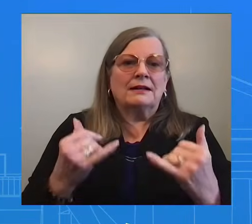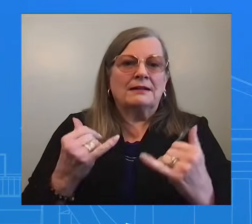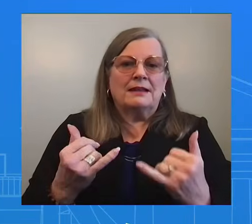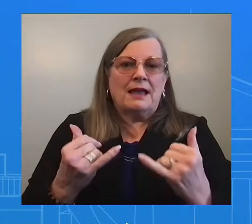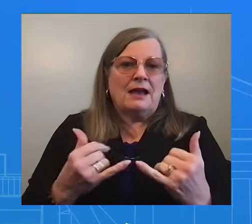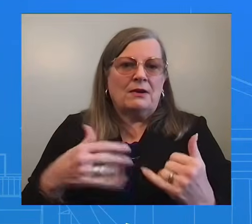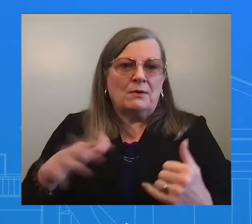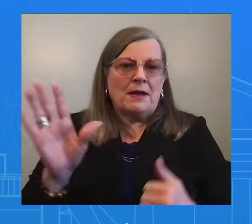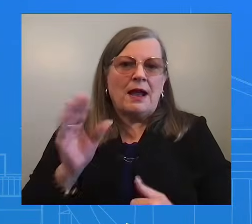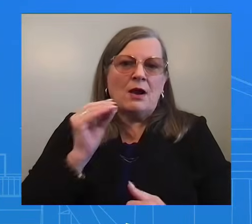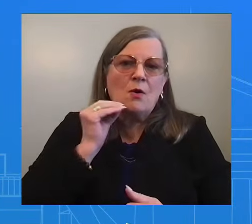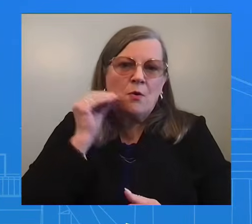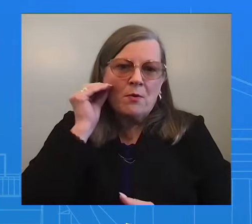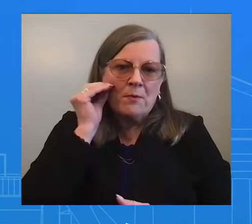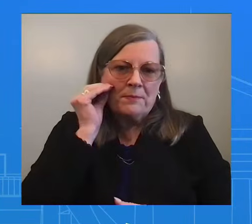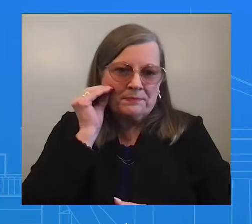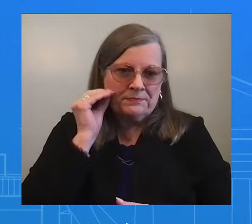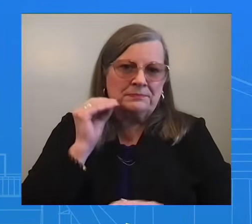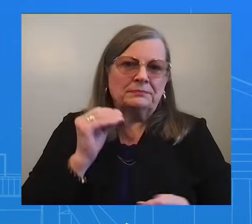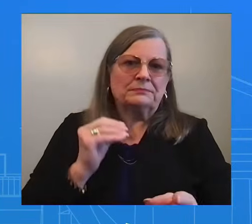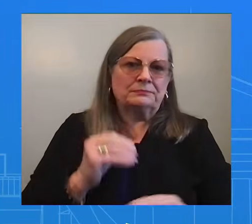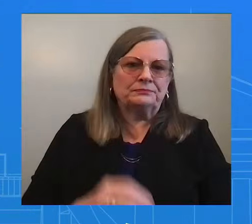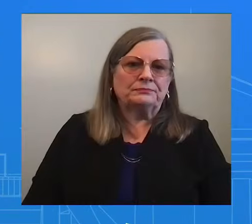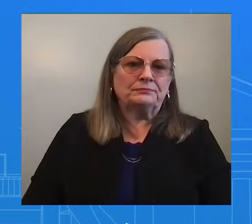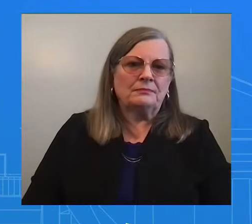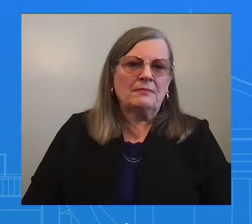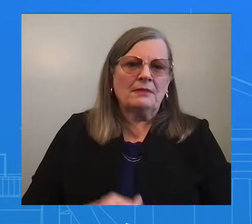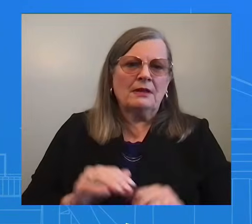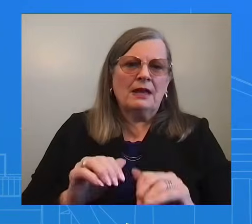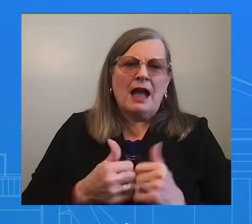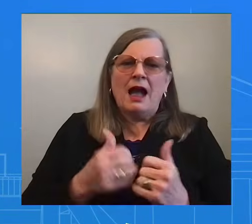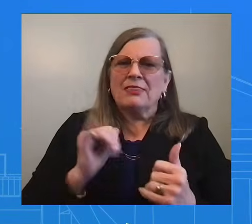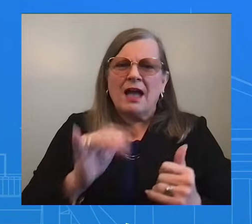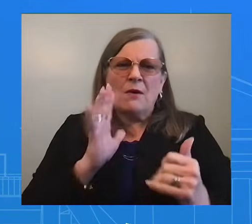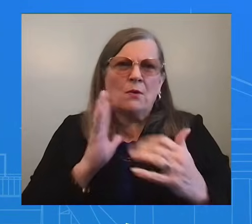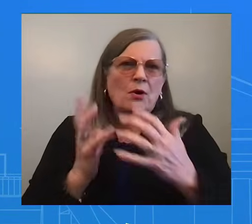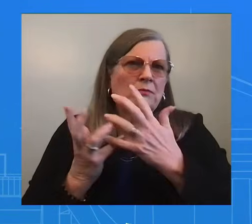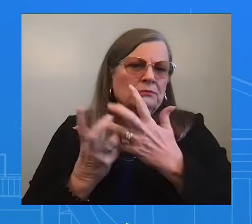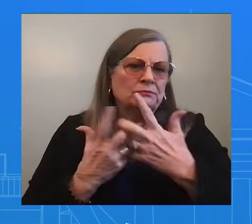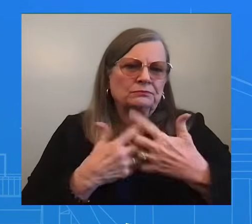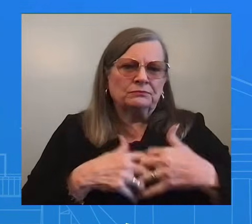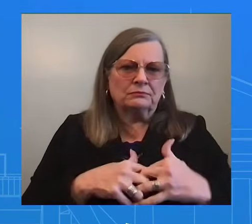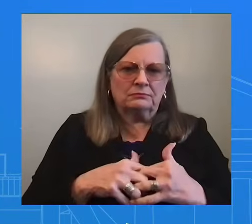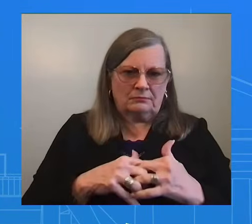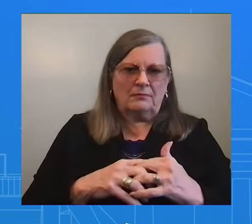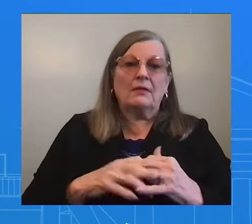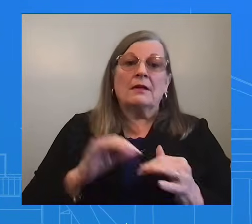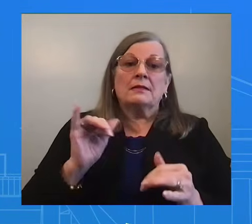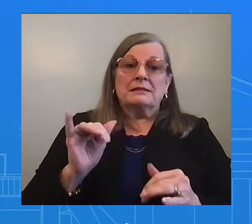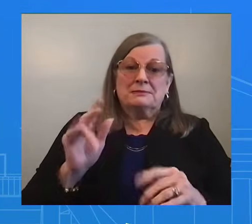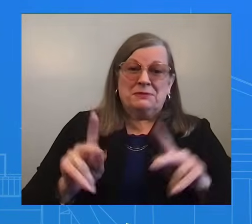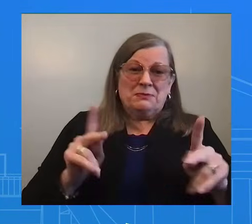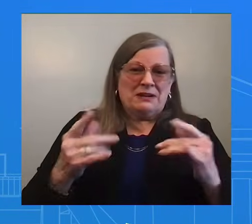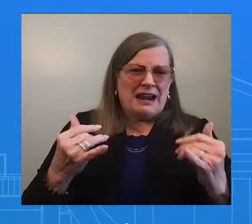on how that might work when there are many people who don't have homes to return to -- just kind of give an idea of what kind of plans